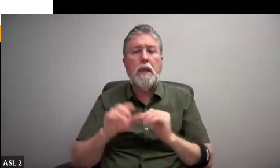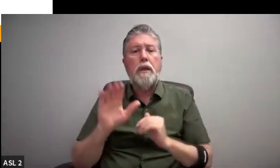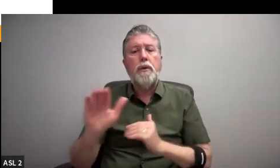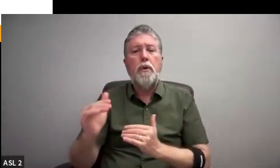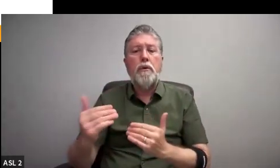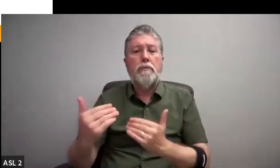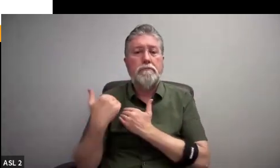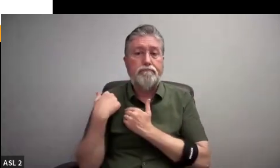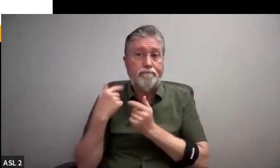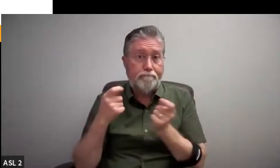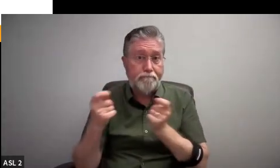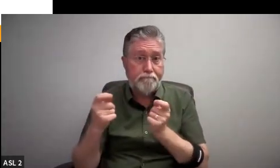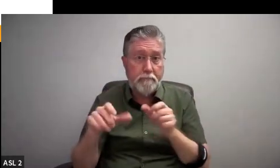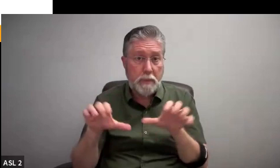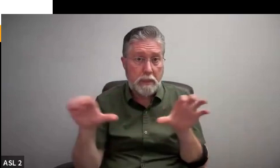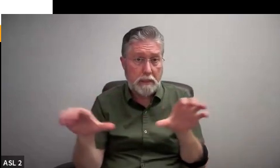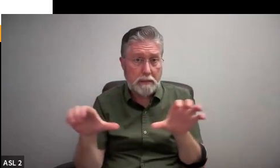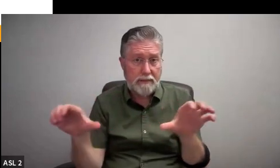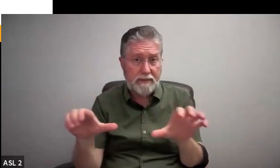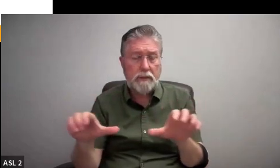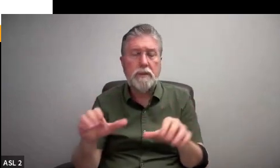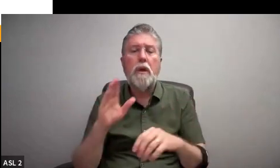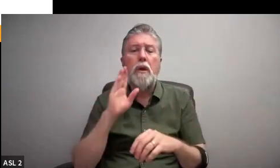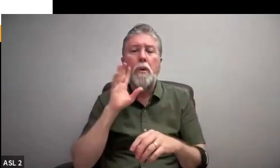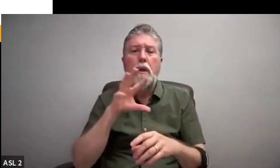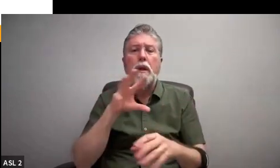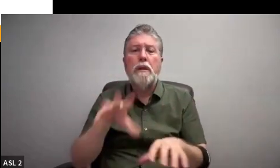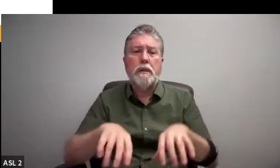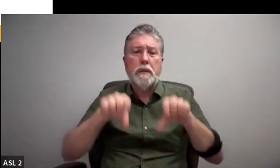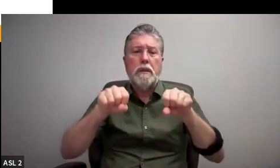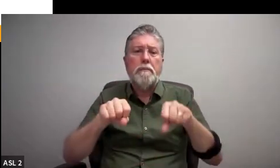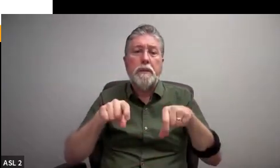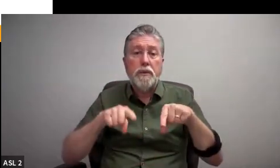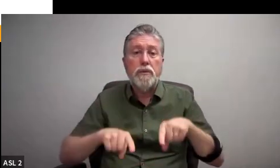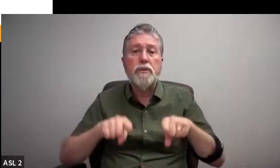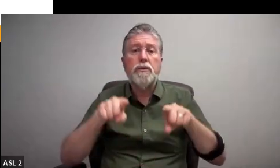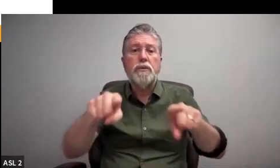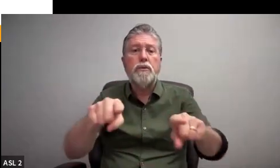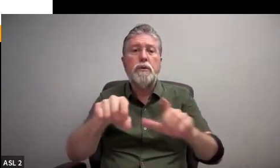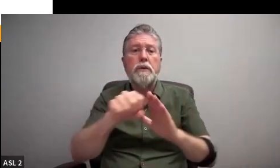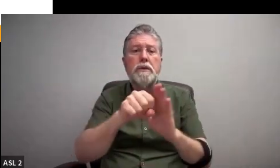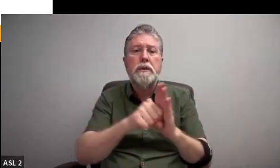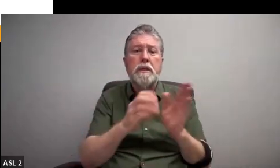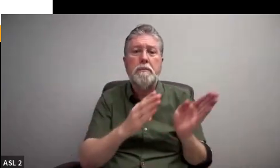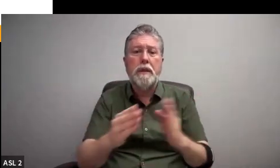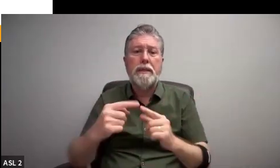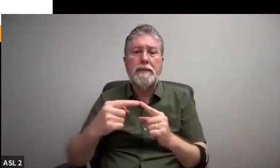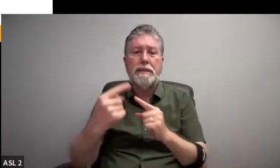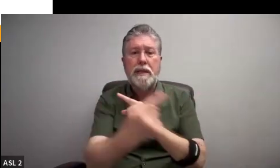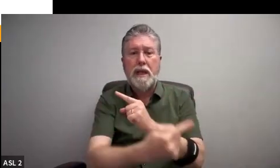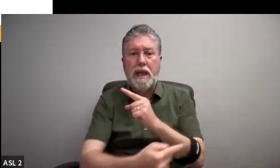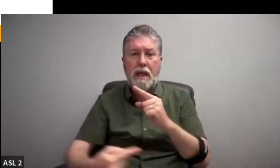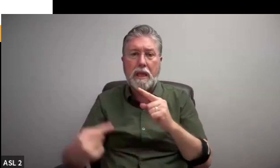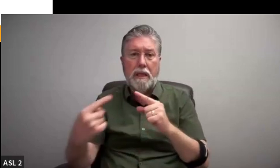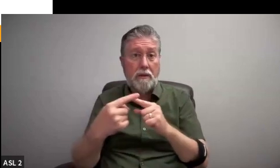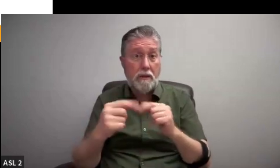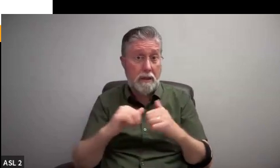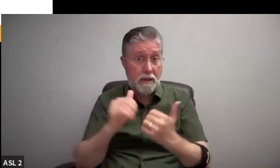oversight activities it will undertake during the state plan cycle and how the SUA develops, issues,